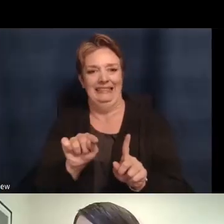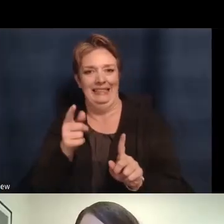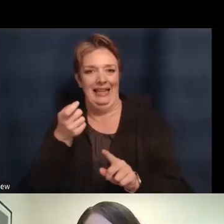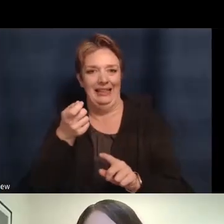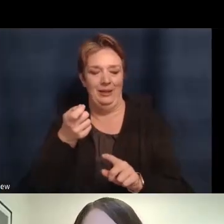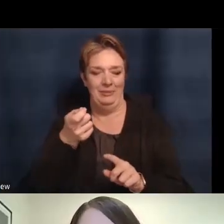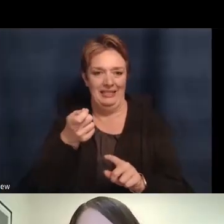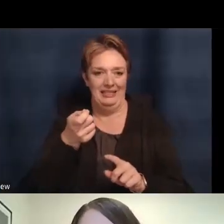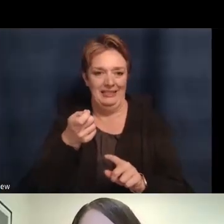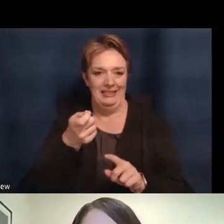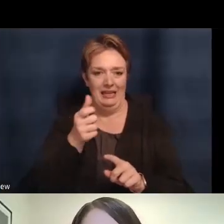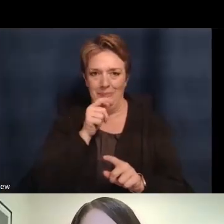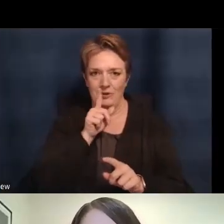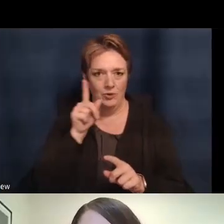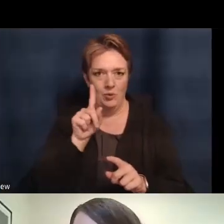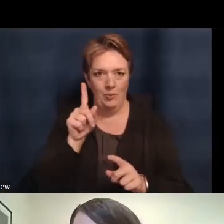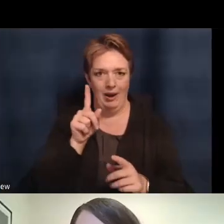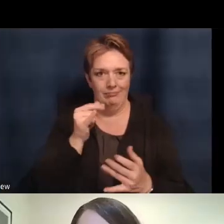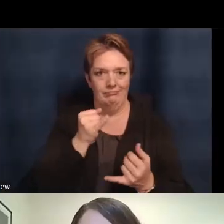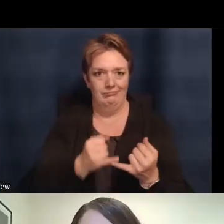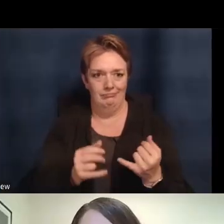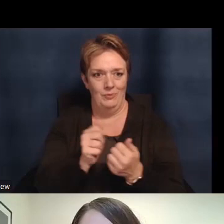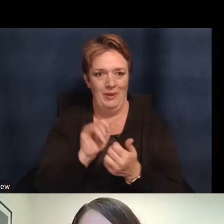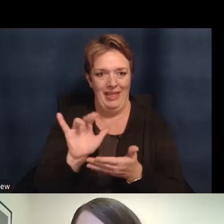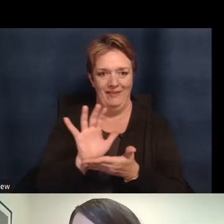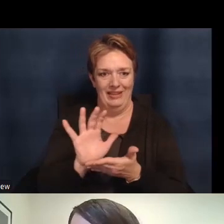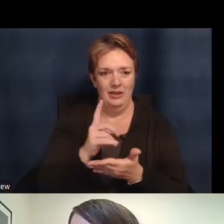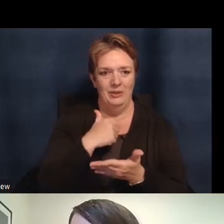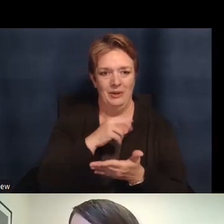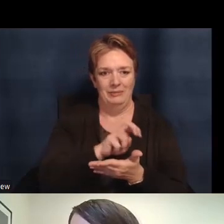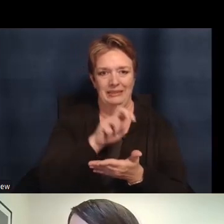I'm not sure where we left off with the video.